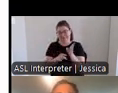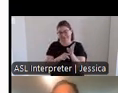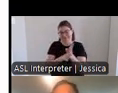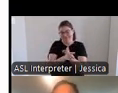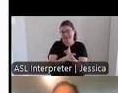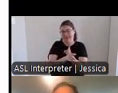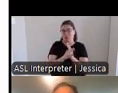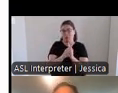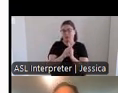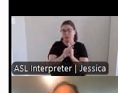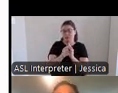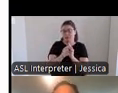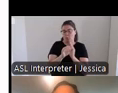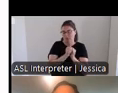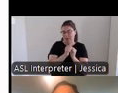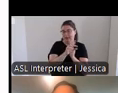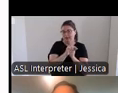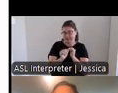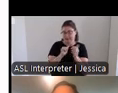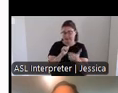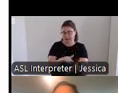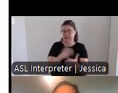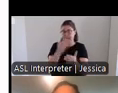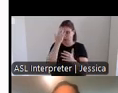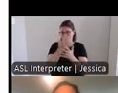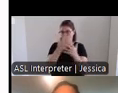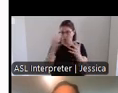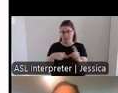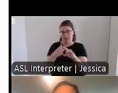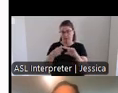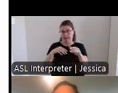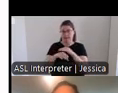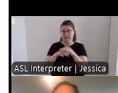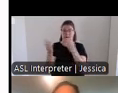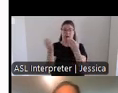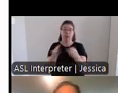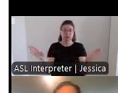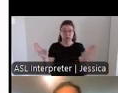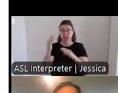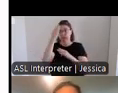And these students know a lot about accessibility in general, they know about universal design,